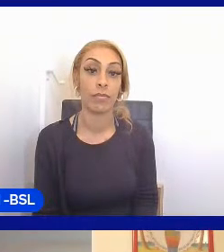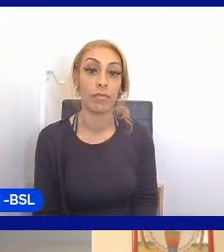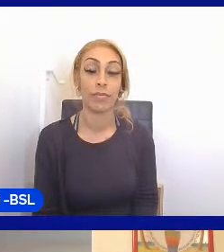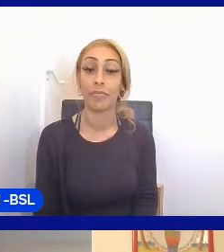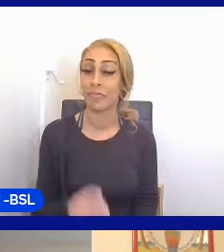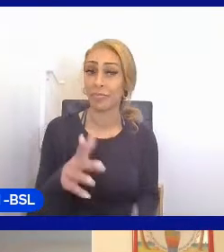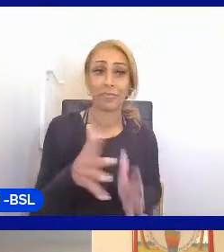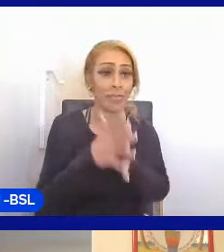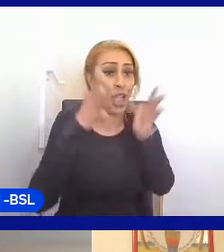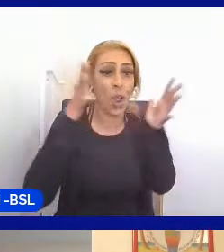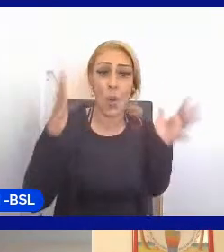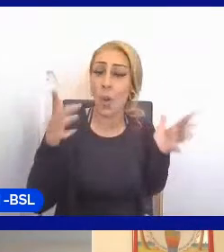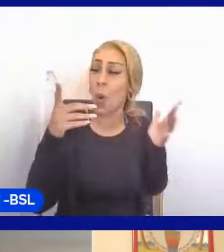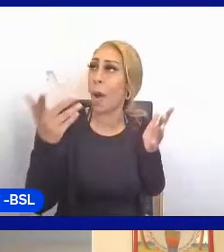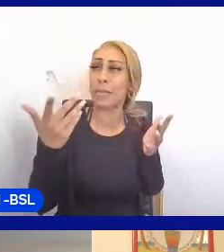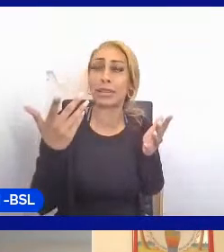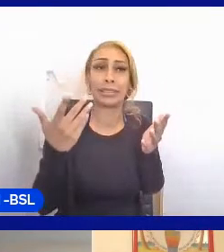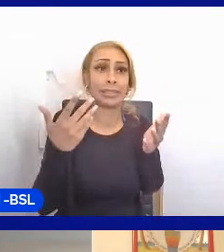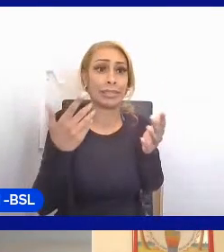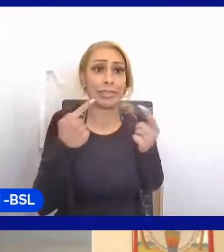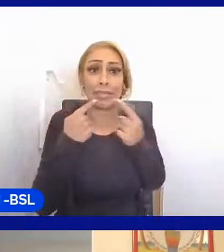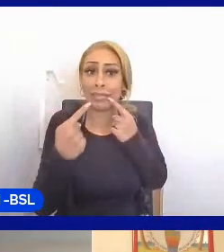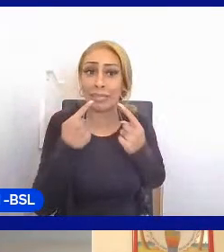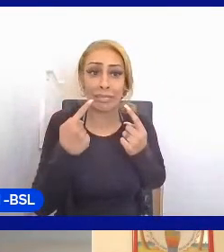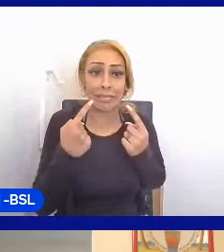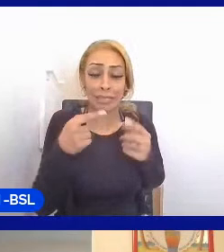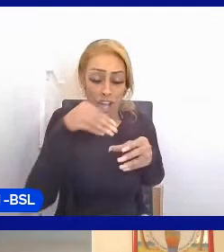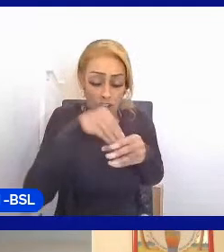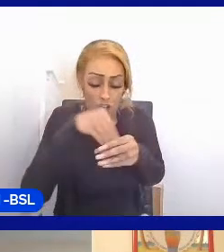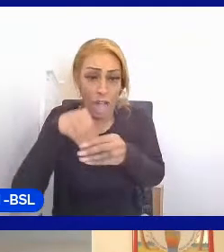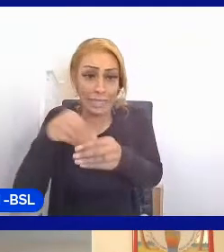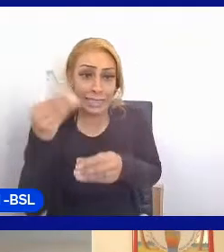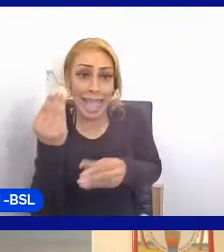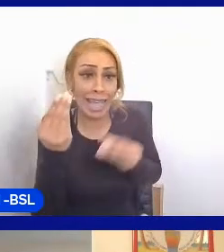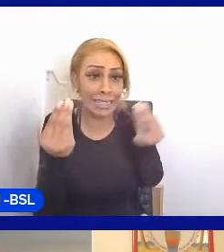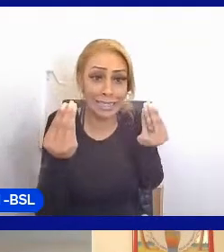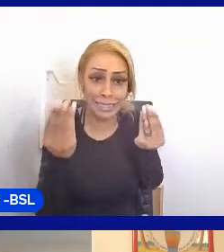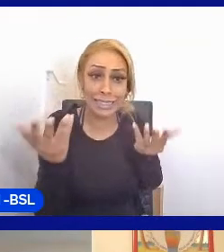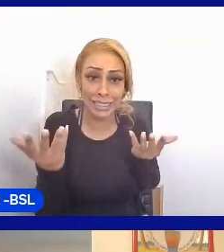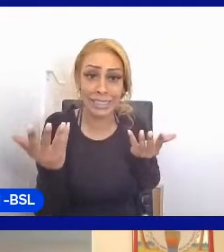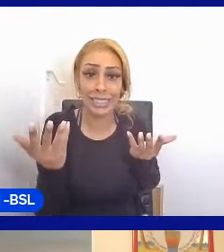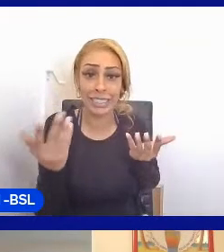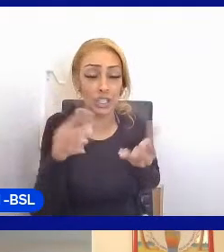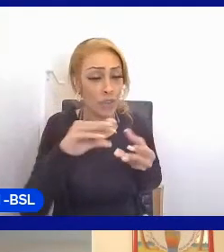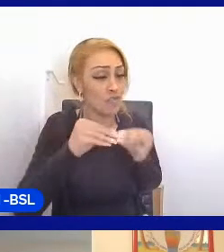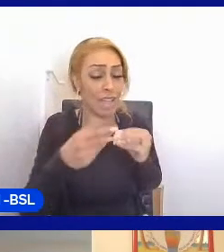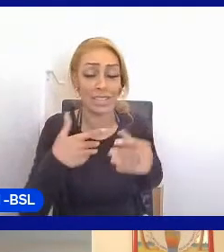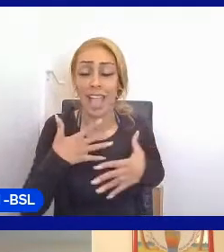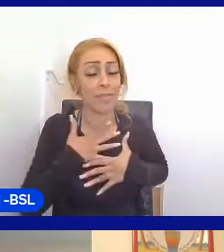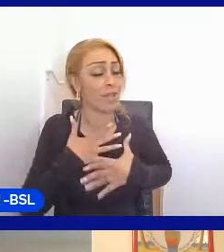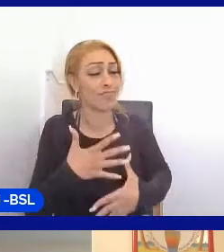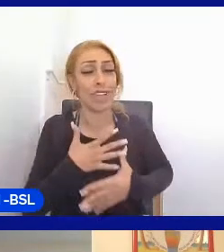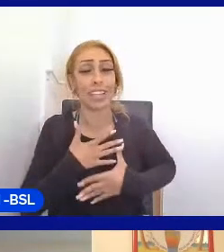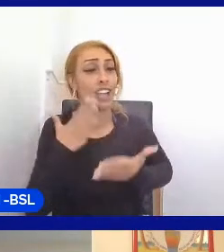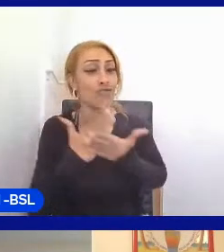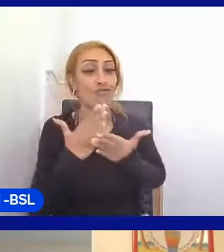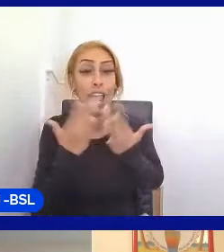city, and they are really important. That might I get that, it is an enormous amount of content! I am so impressed.